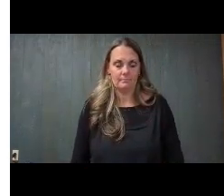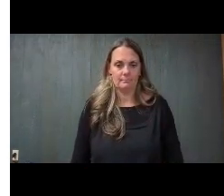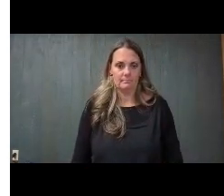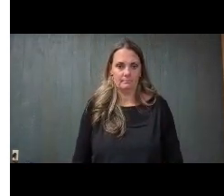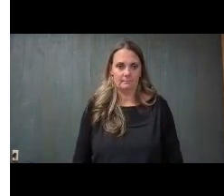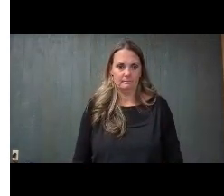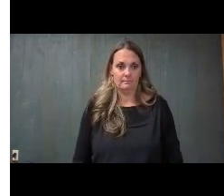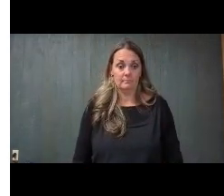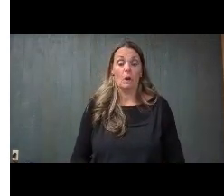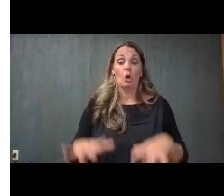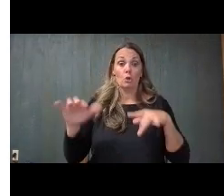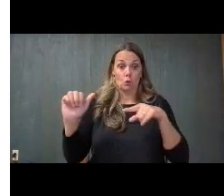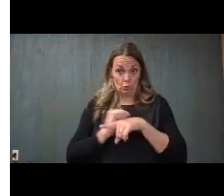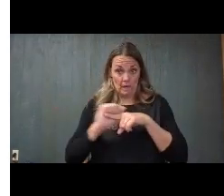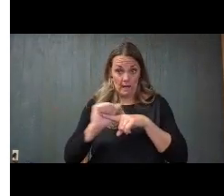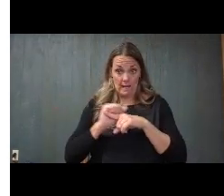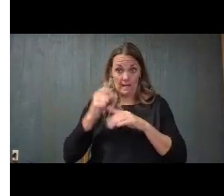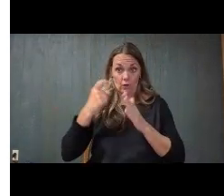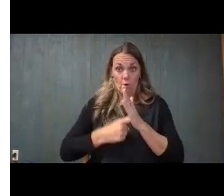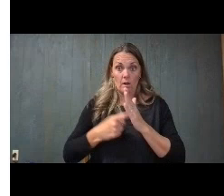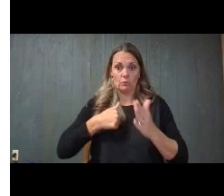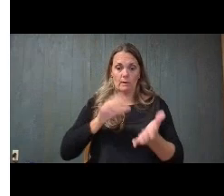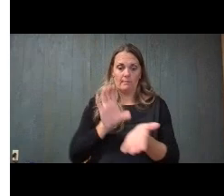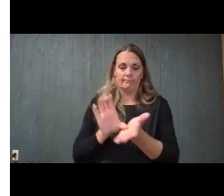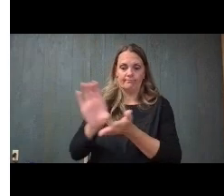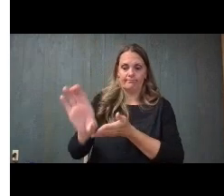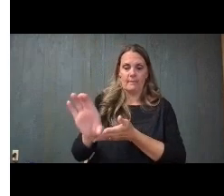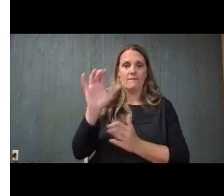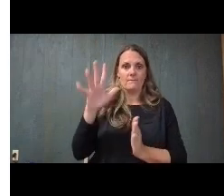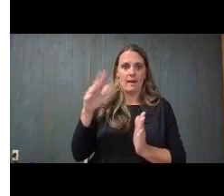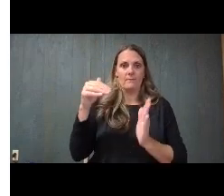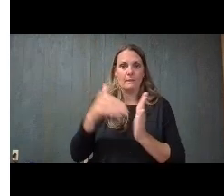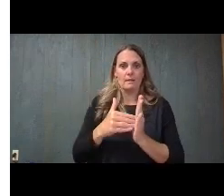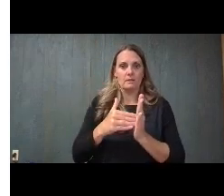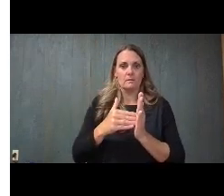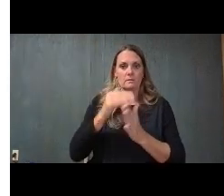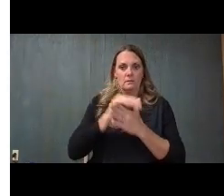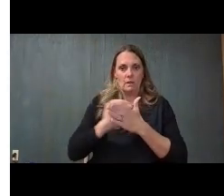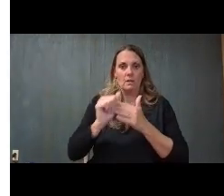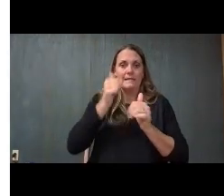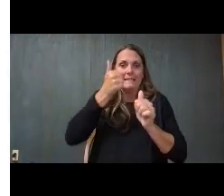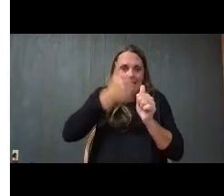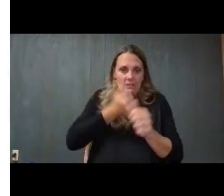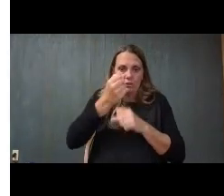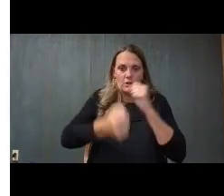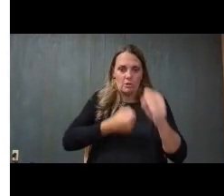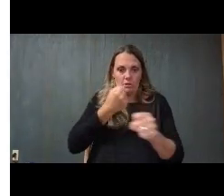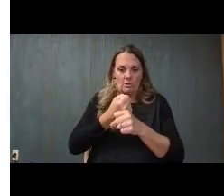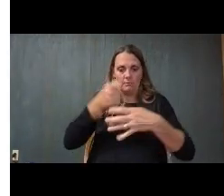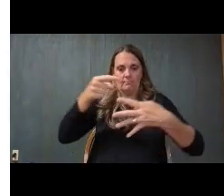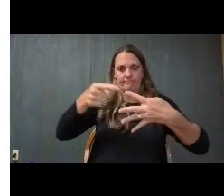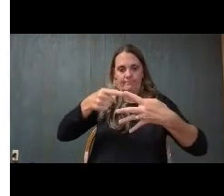For training costs, we've allocated $5,000 each year for the one new hire to receive allowable training